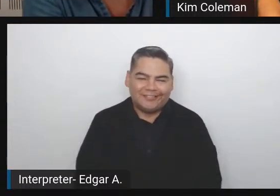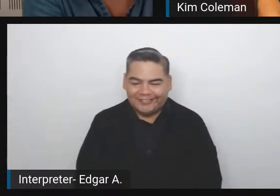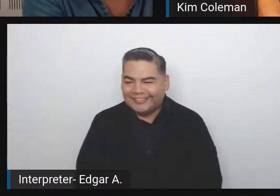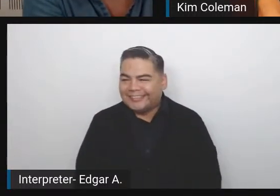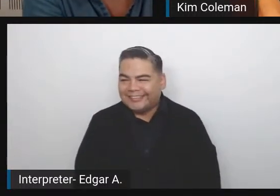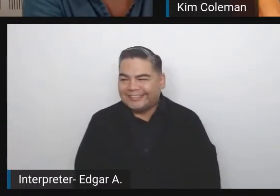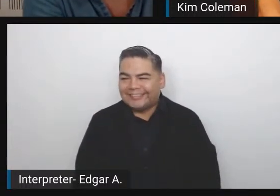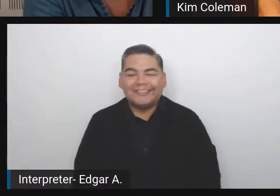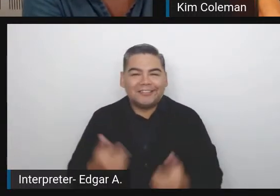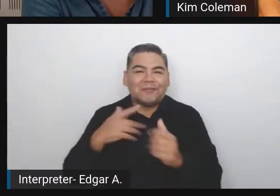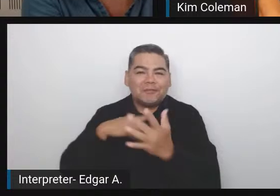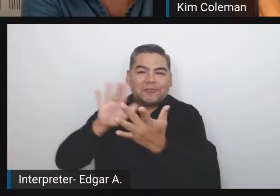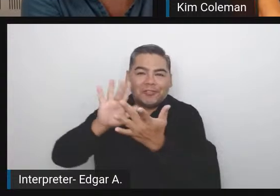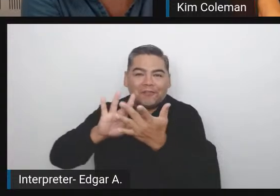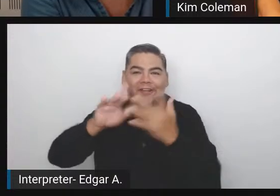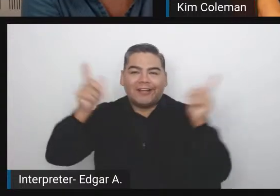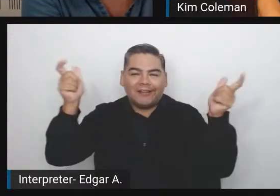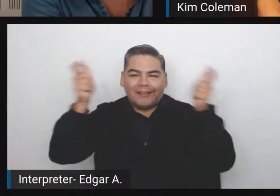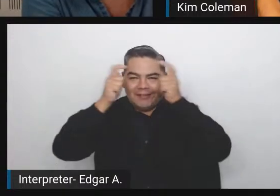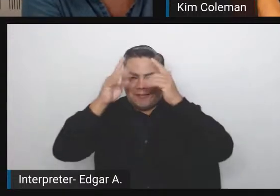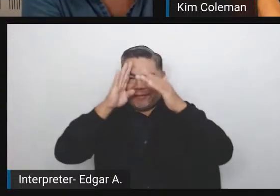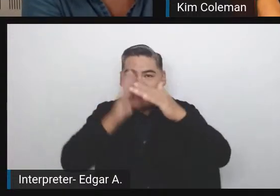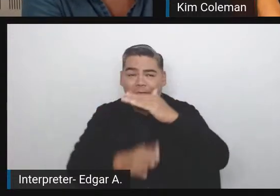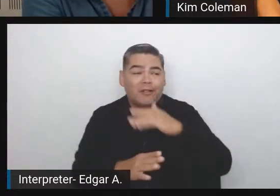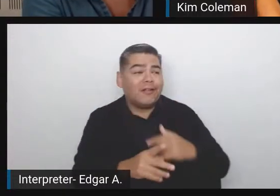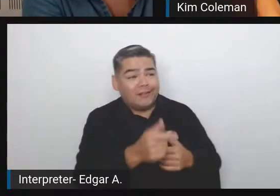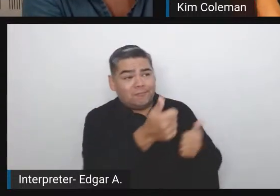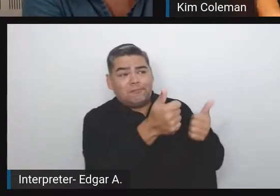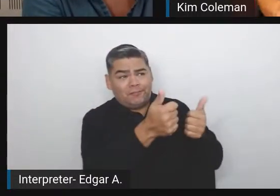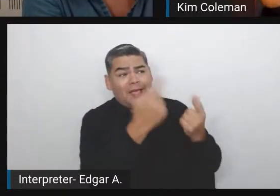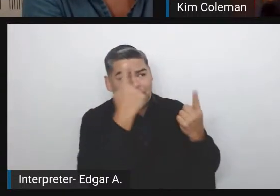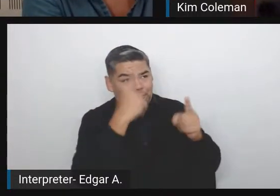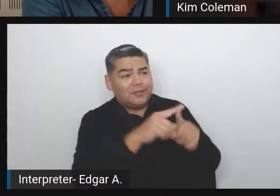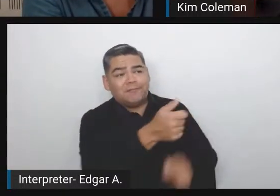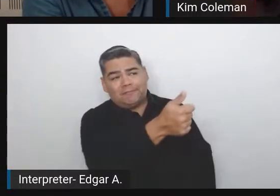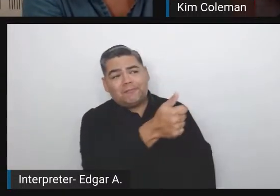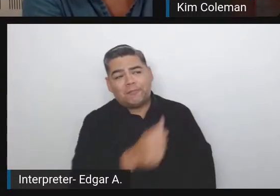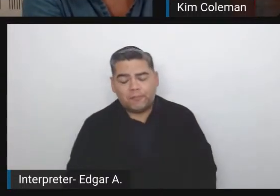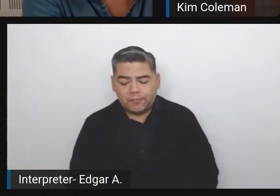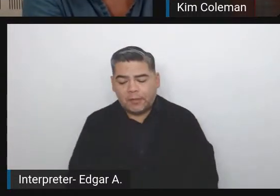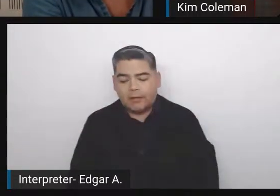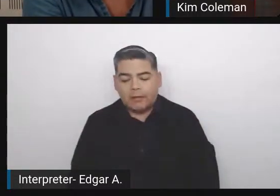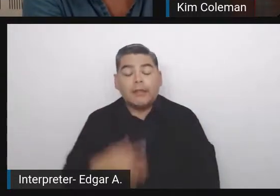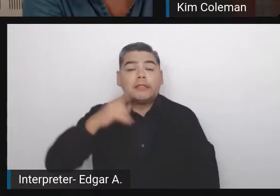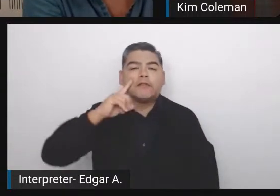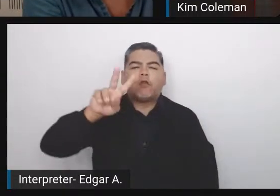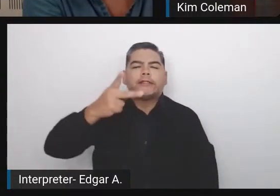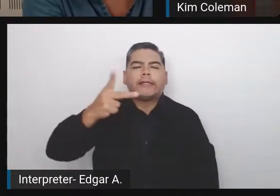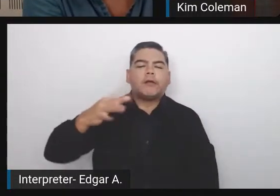want them to work for free, that is not that good. . So reach out and be humble.